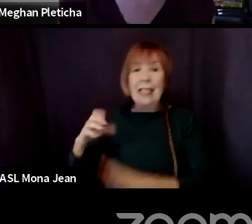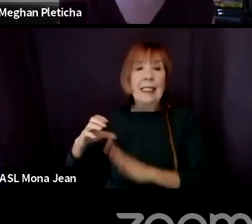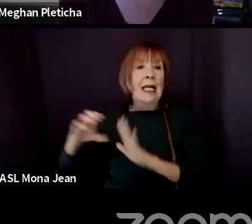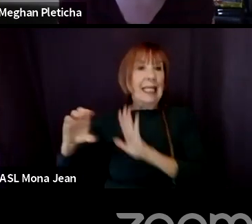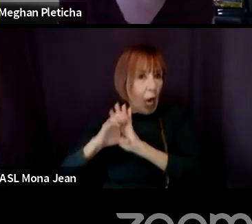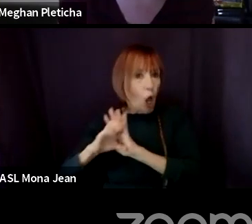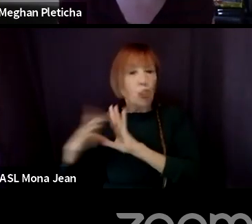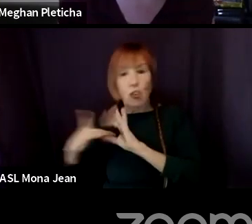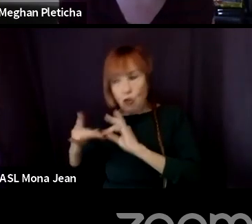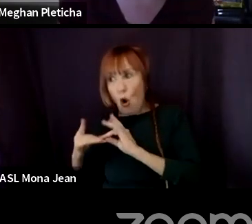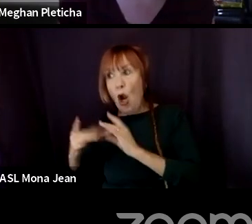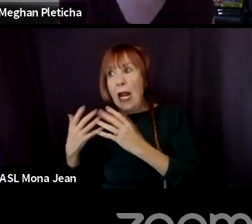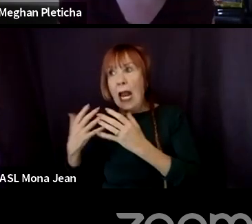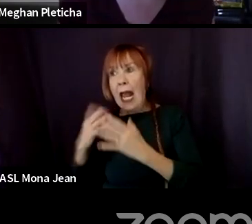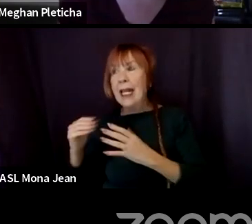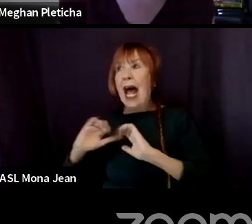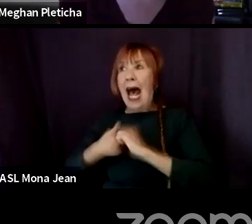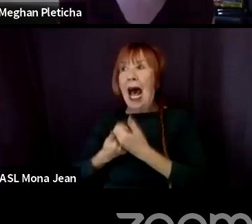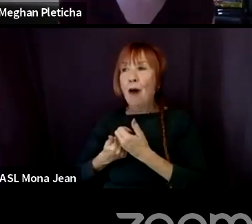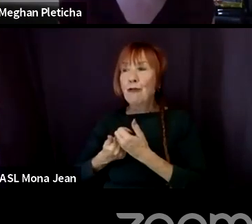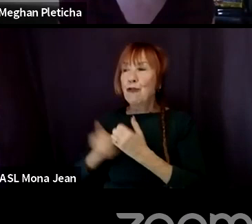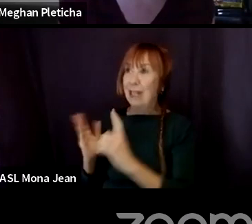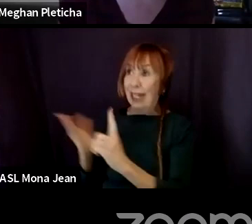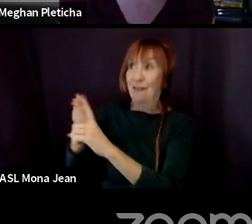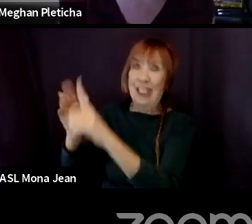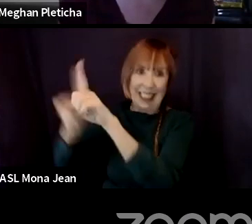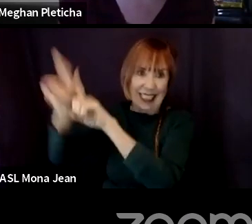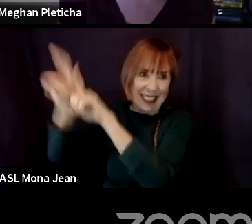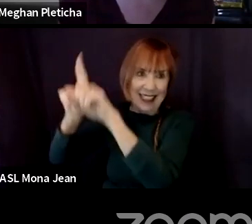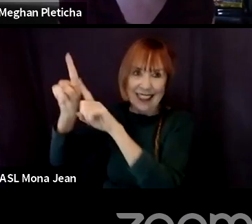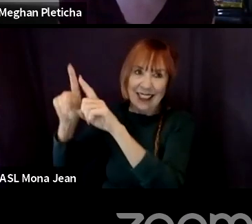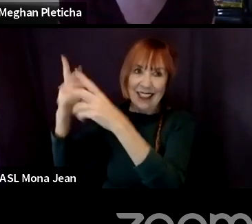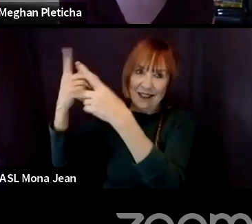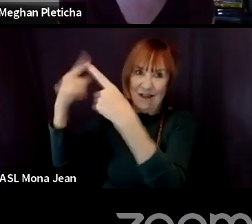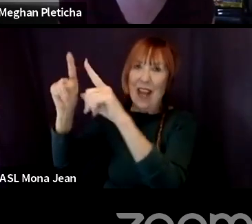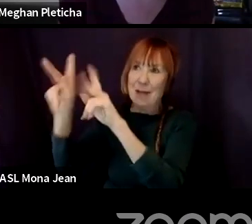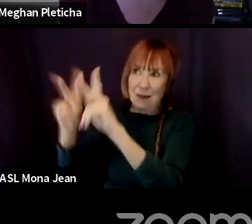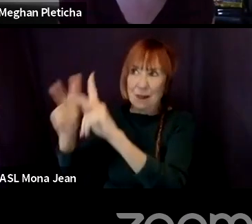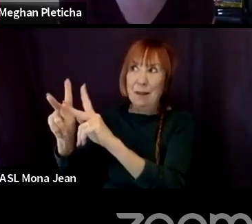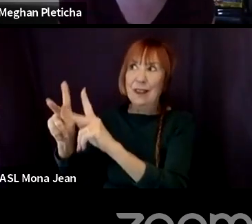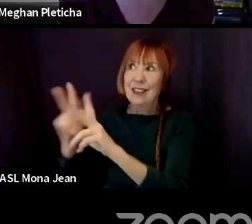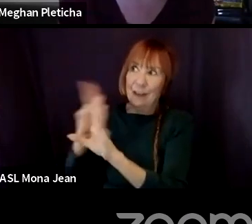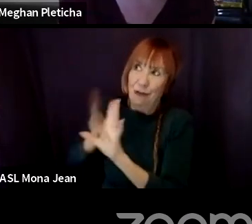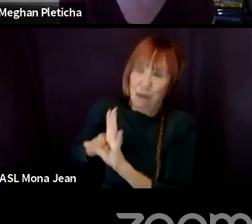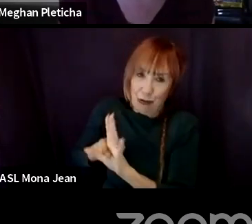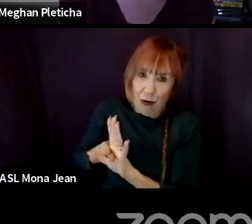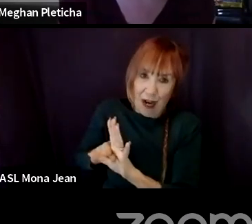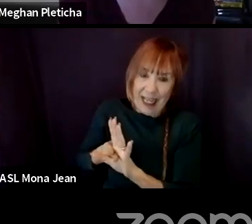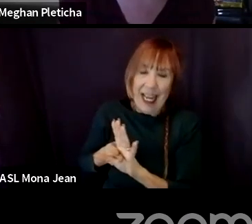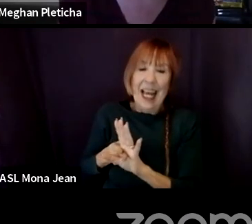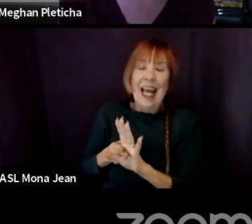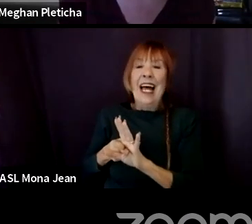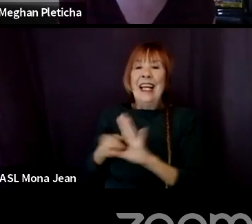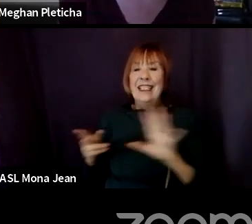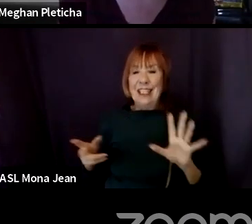and story and how to sell it to stars. It's taught me how to look at, how to write scripts and grab the attention